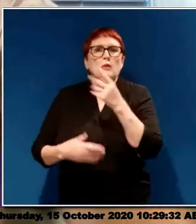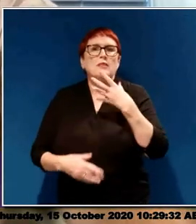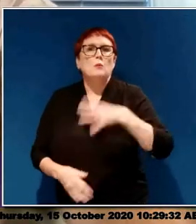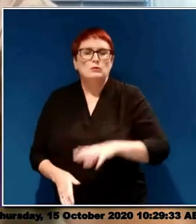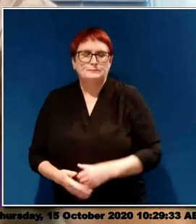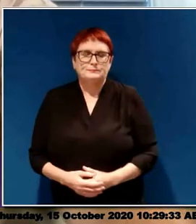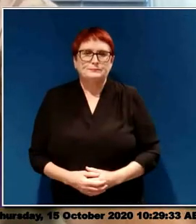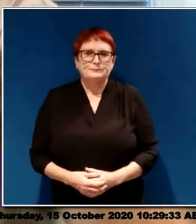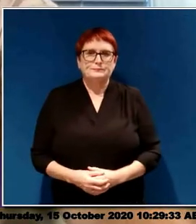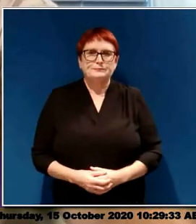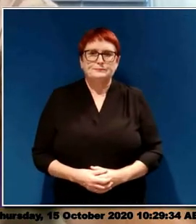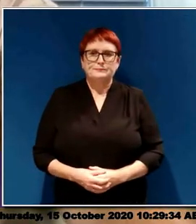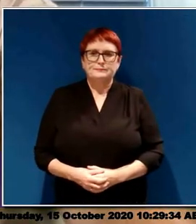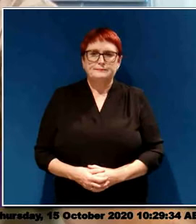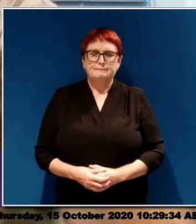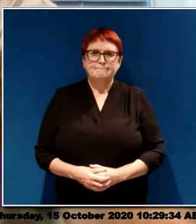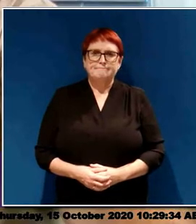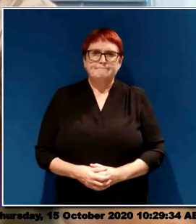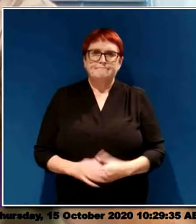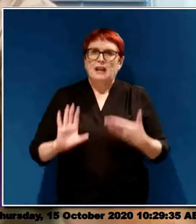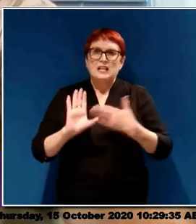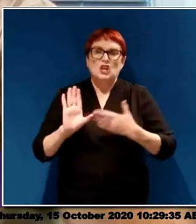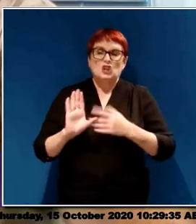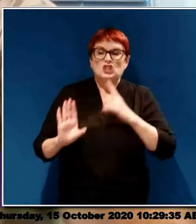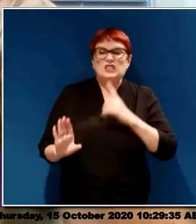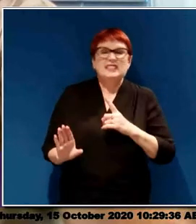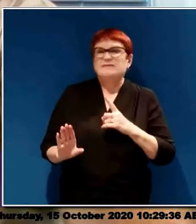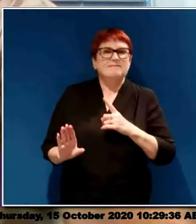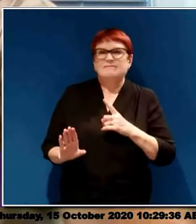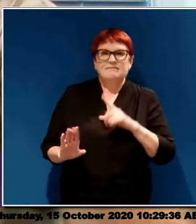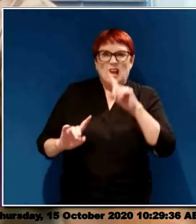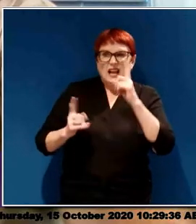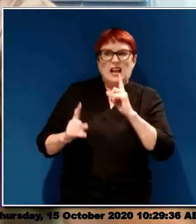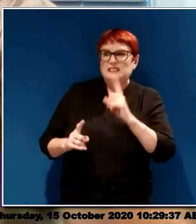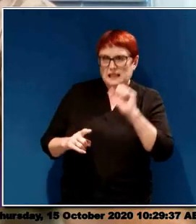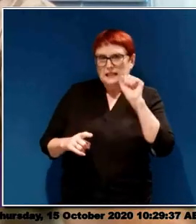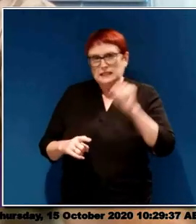clinically she just couldn't say he had full-blown autism, and I remember being